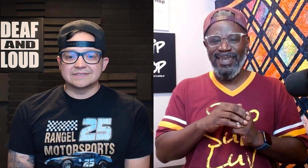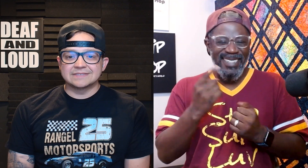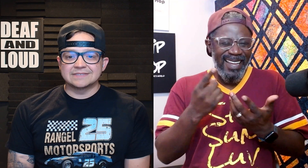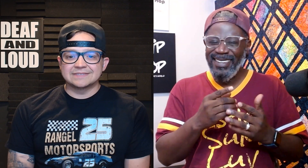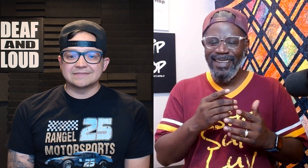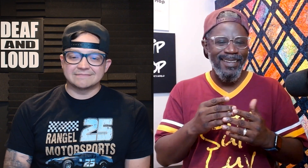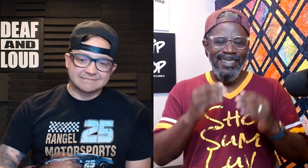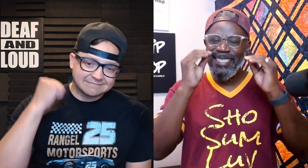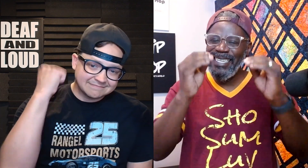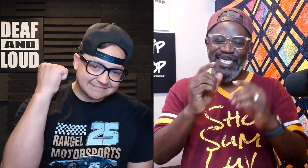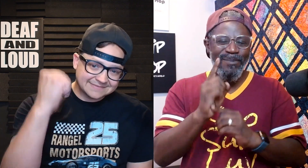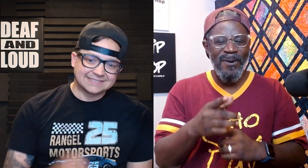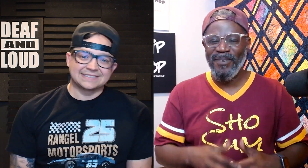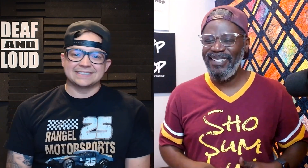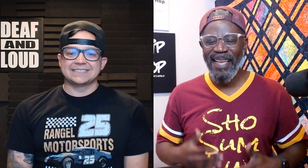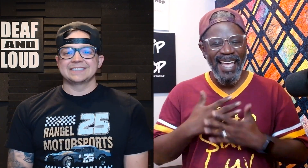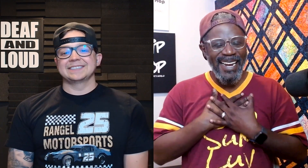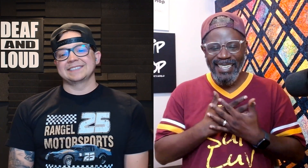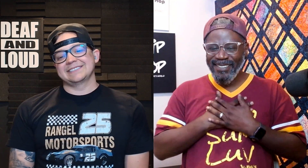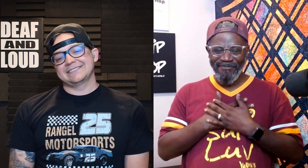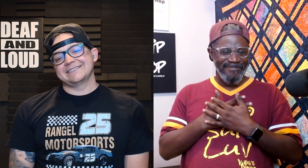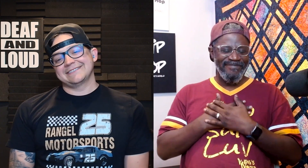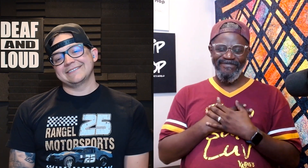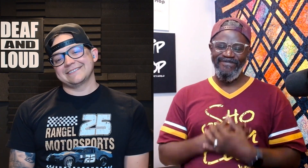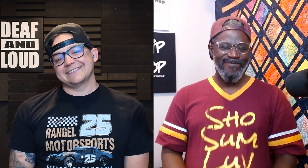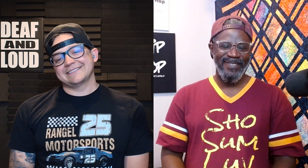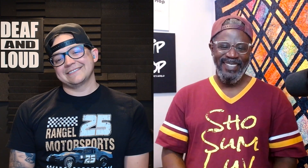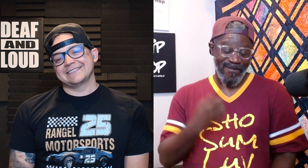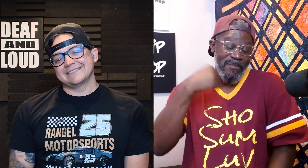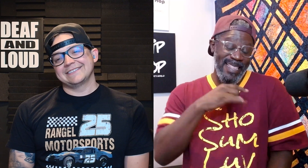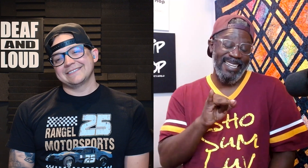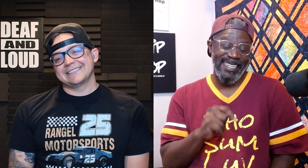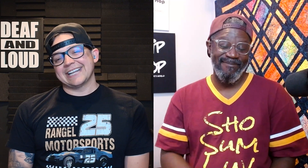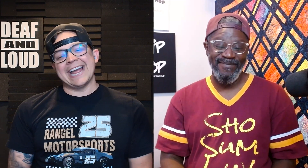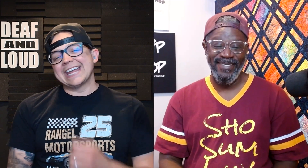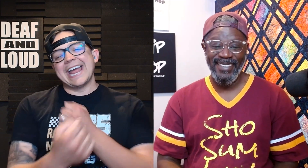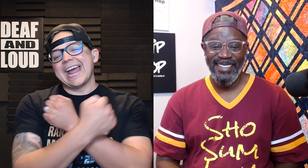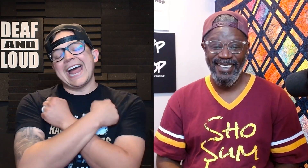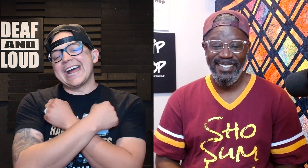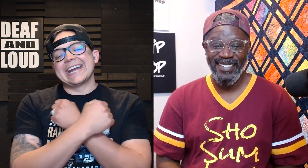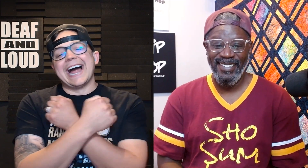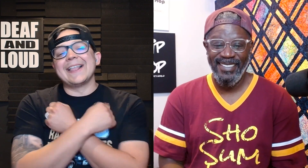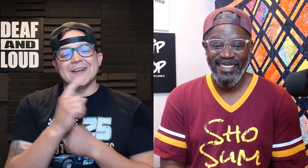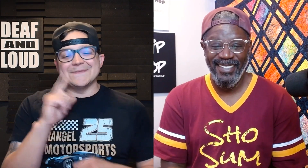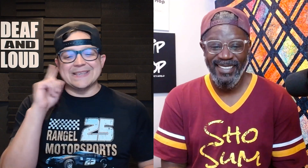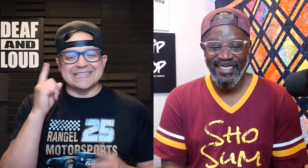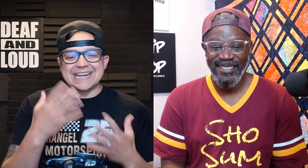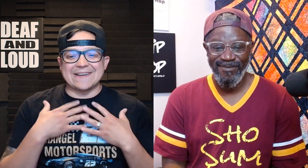That's a teaching moment. Man, that's it for me. For me that's it. I love being Deaf.